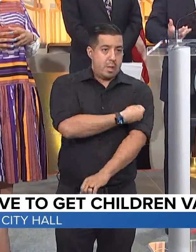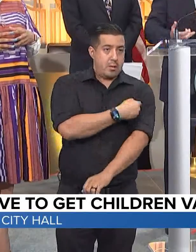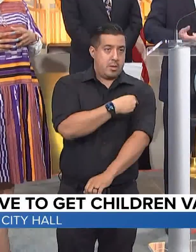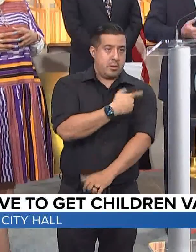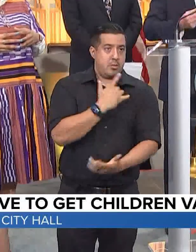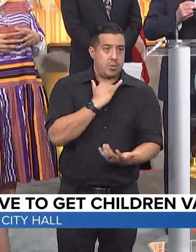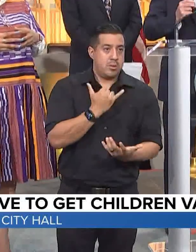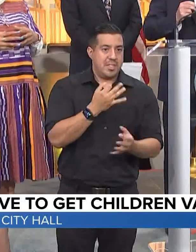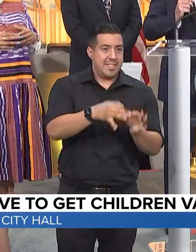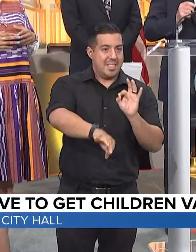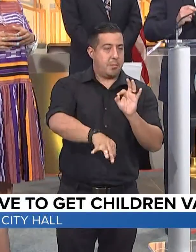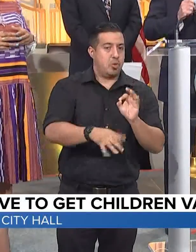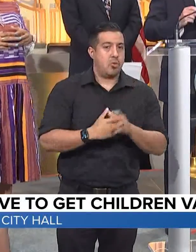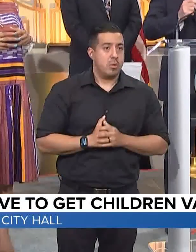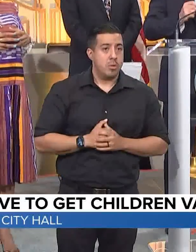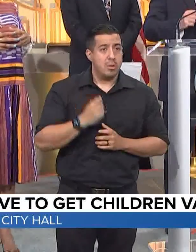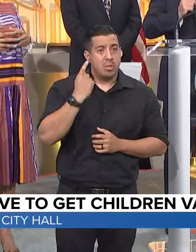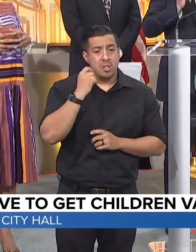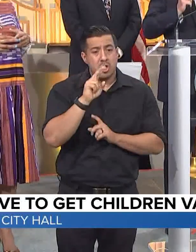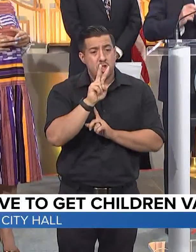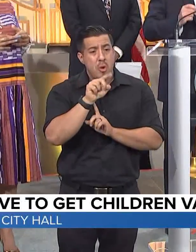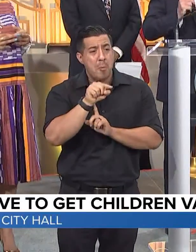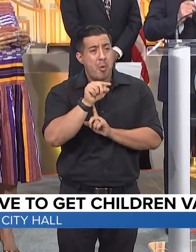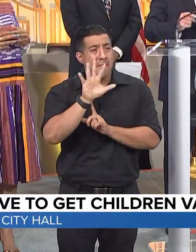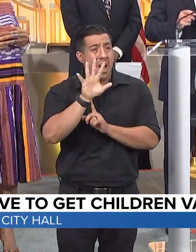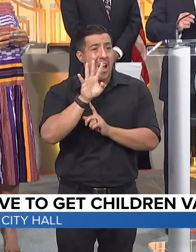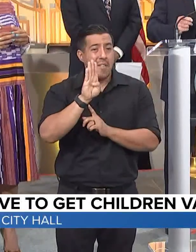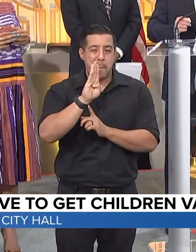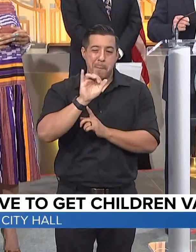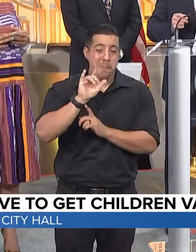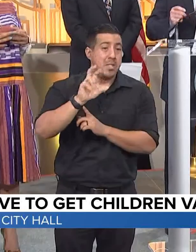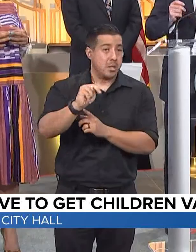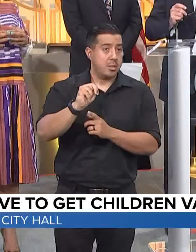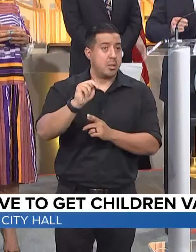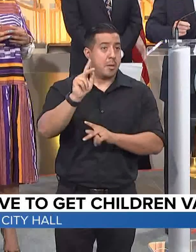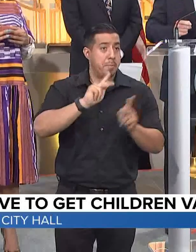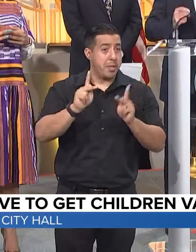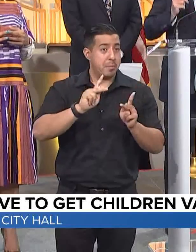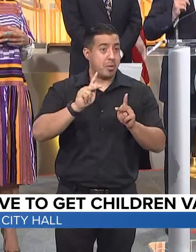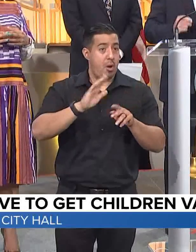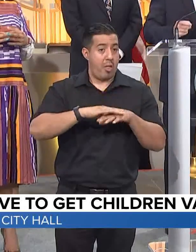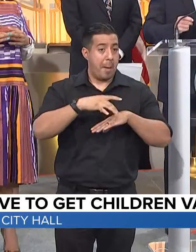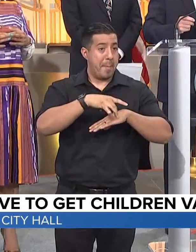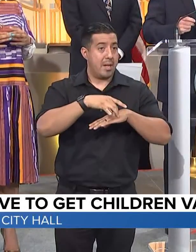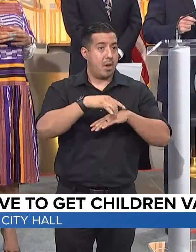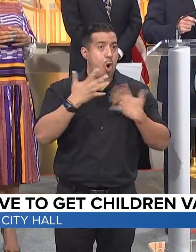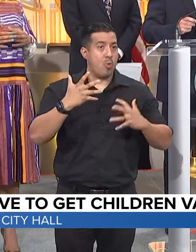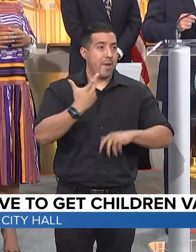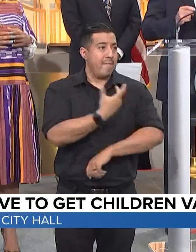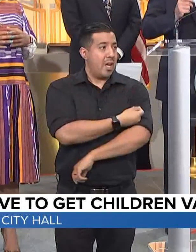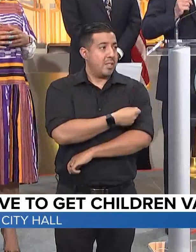It's simple. Over 2.5 billion people on the planet have been vaccinated.